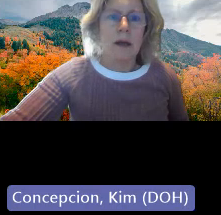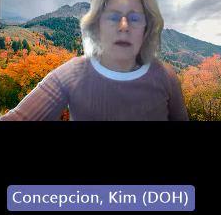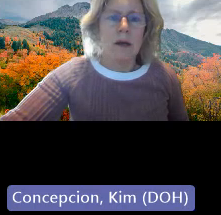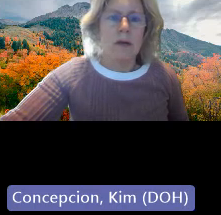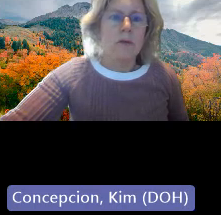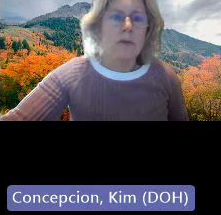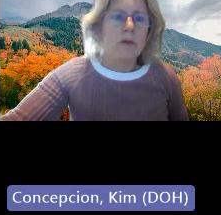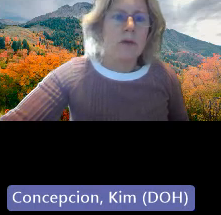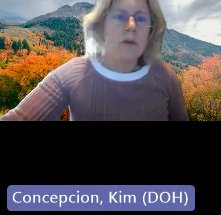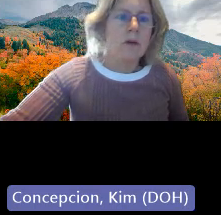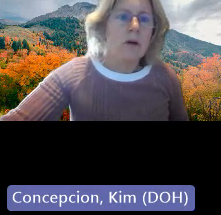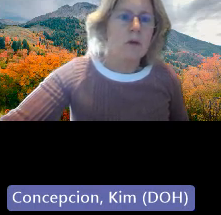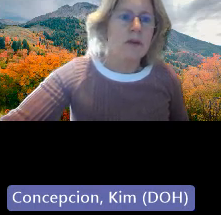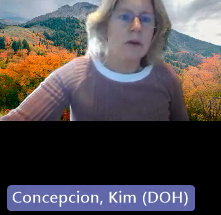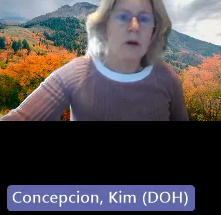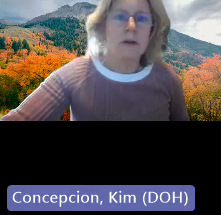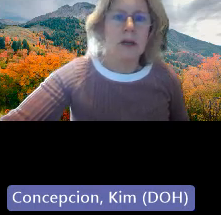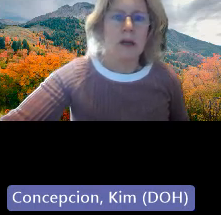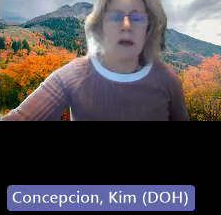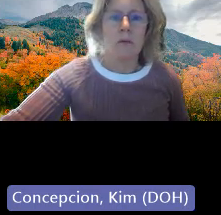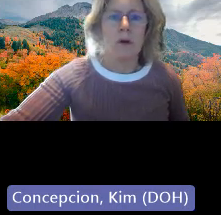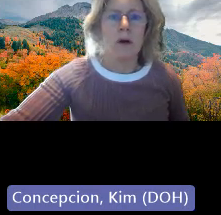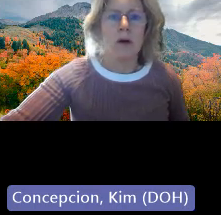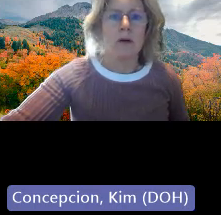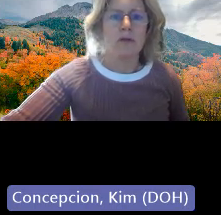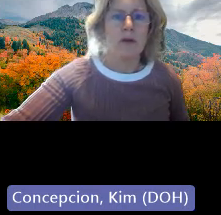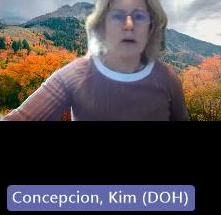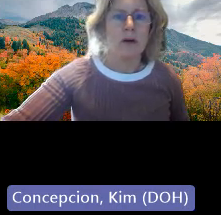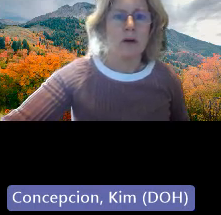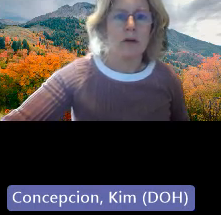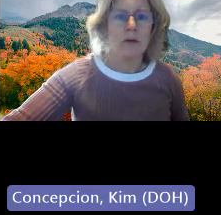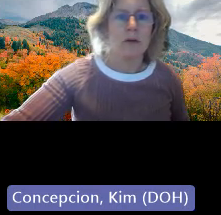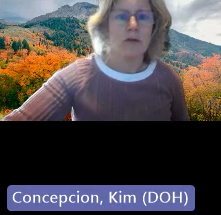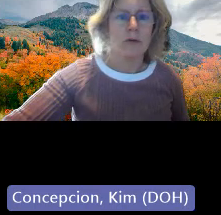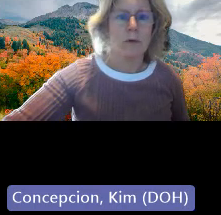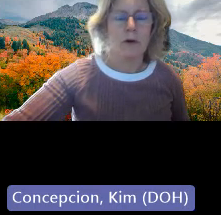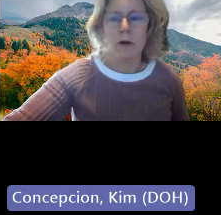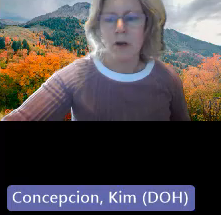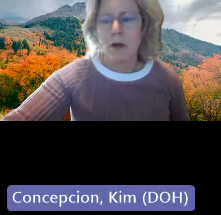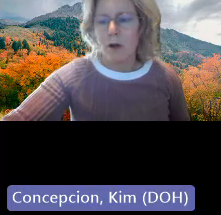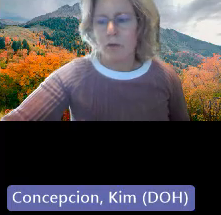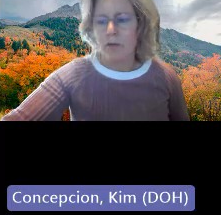And I will turn on the camera of the interpreter.